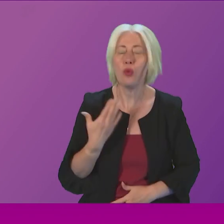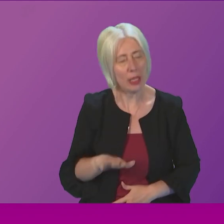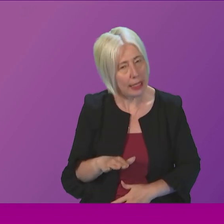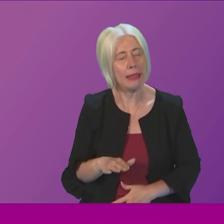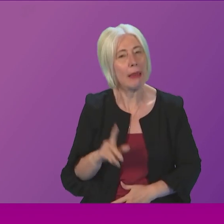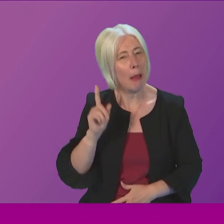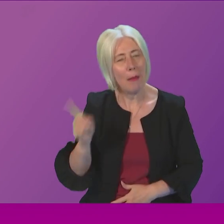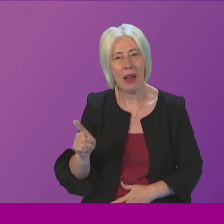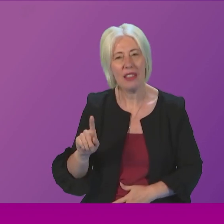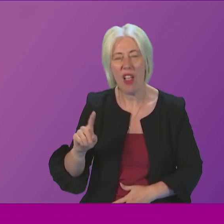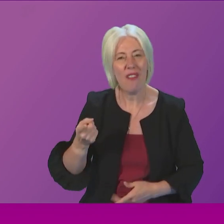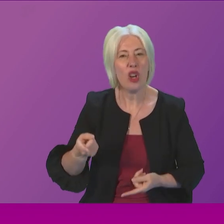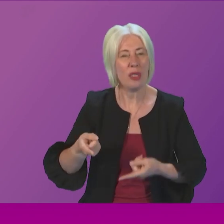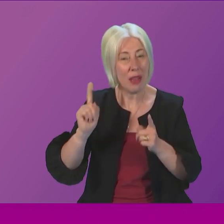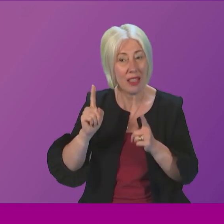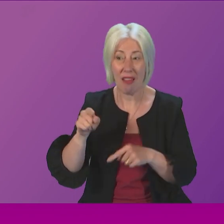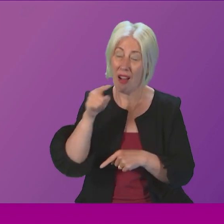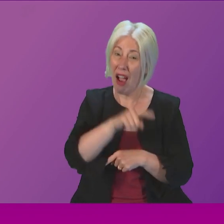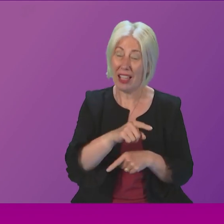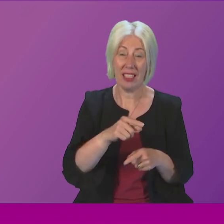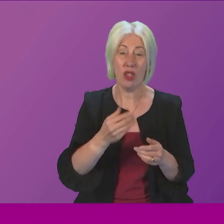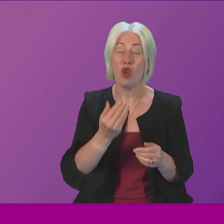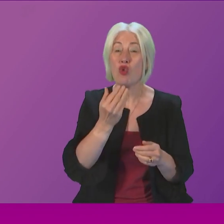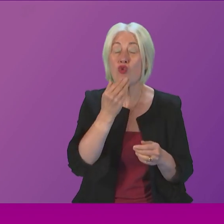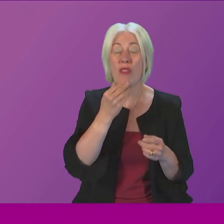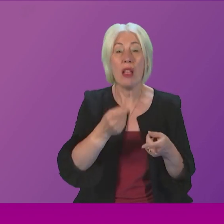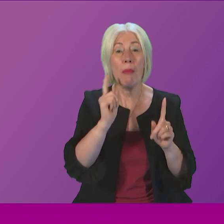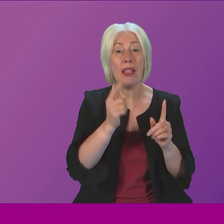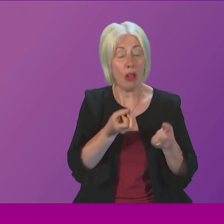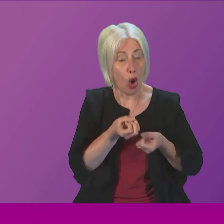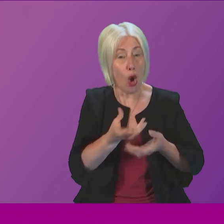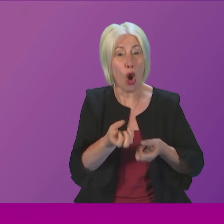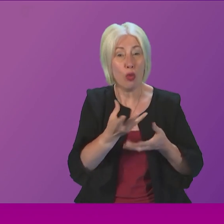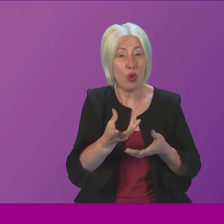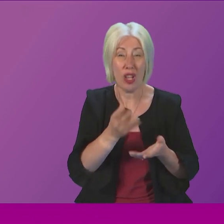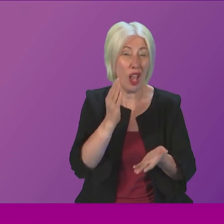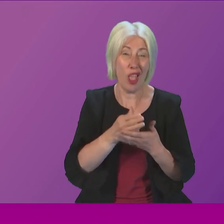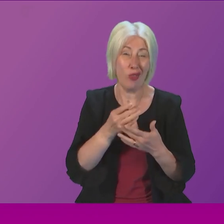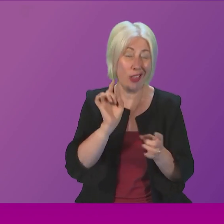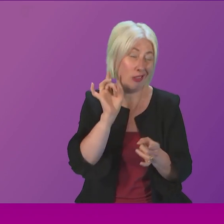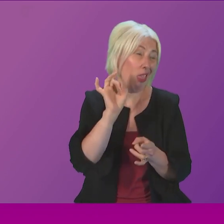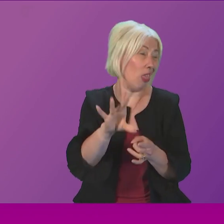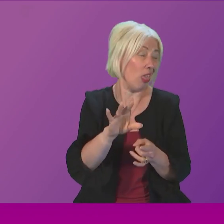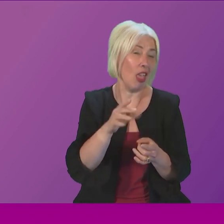First Minister that his Green minister’s contribution to net zero is mostly hot air.